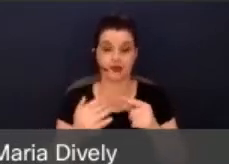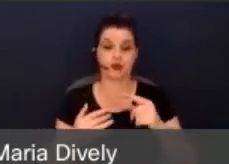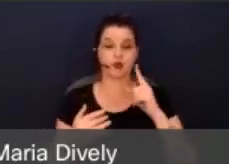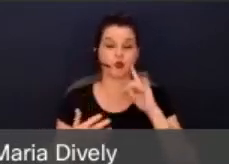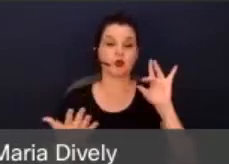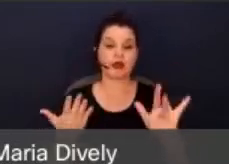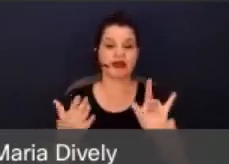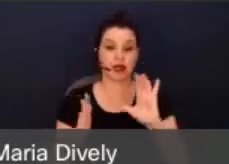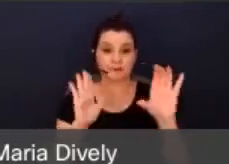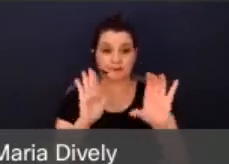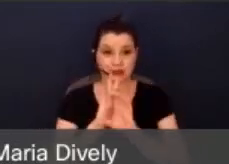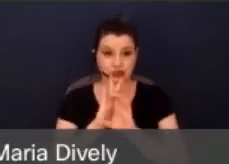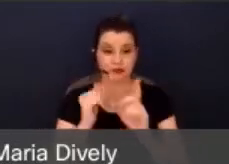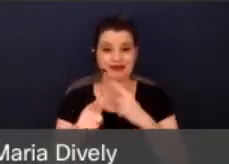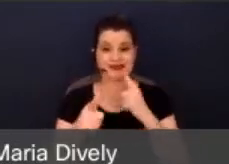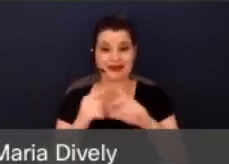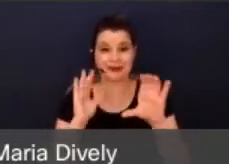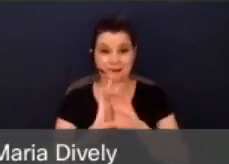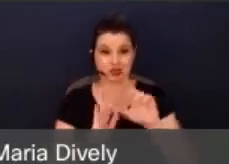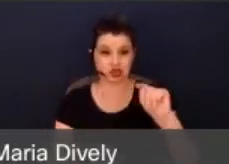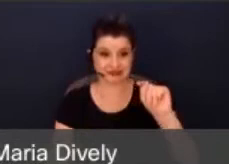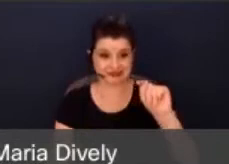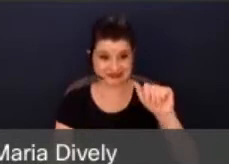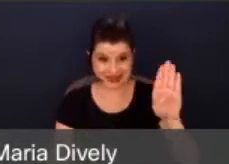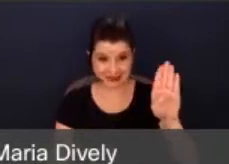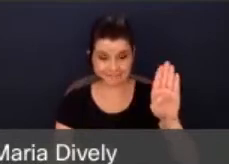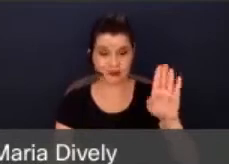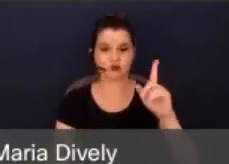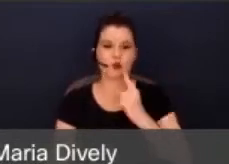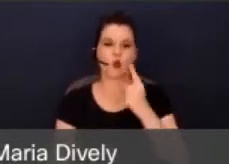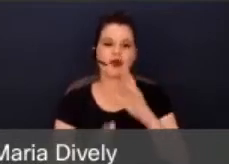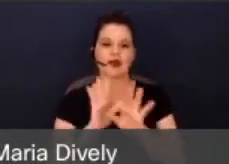on the picture and then in the picture tab, there's a- one of the options is group,